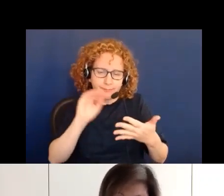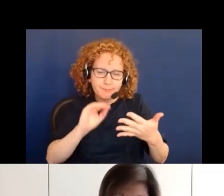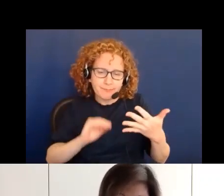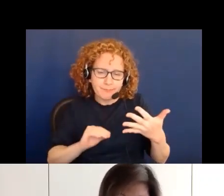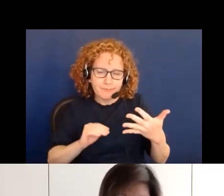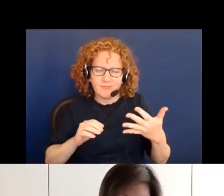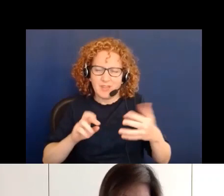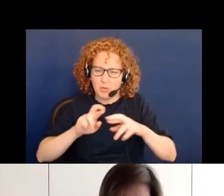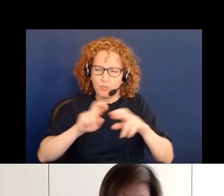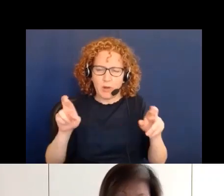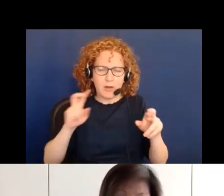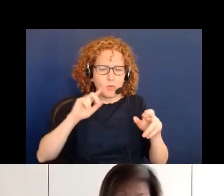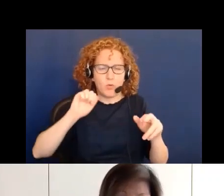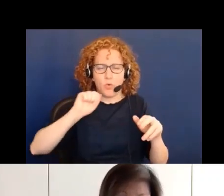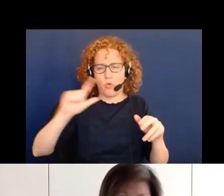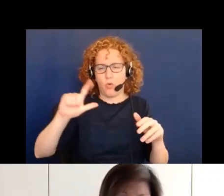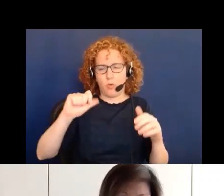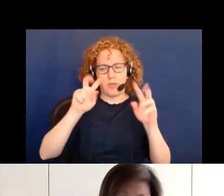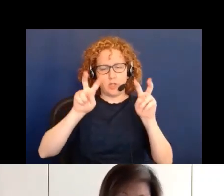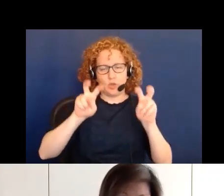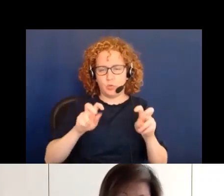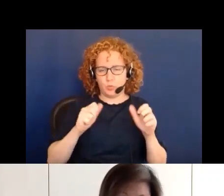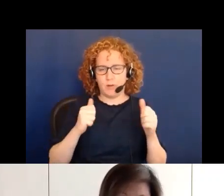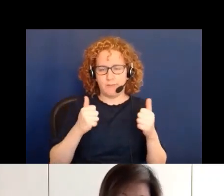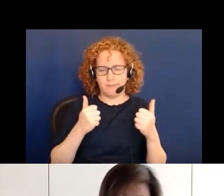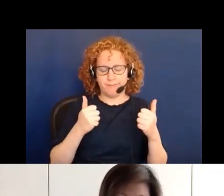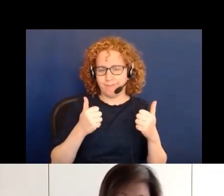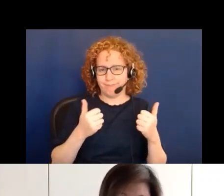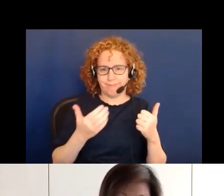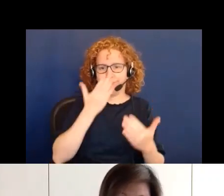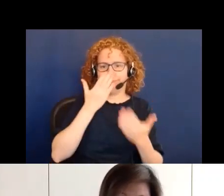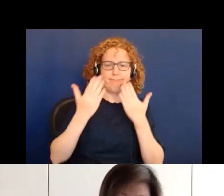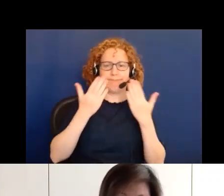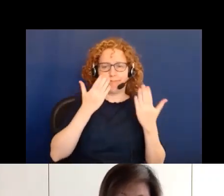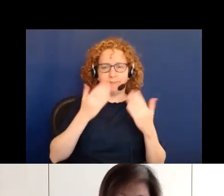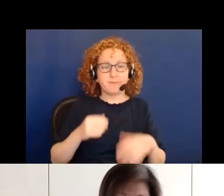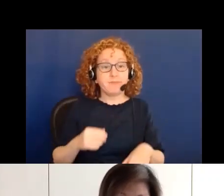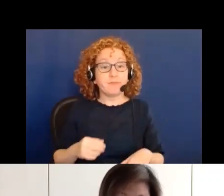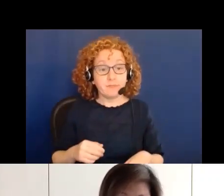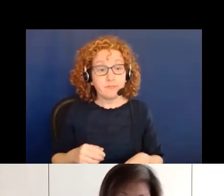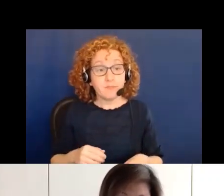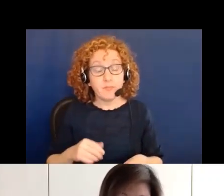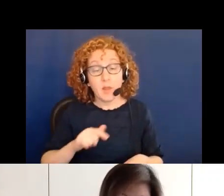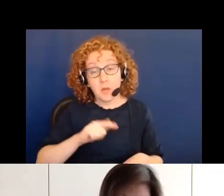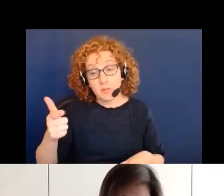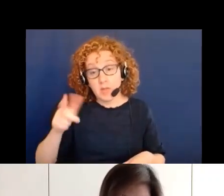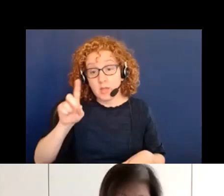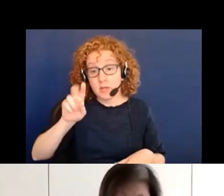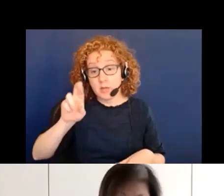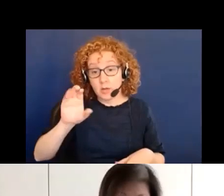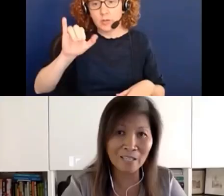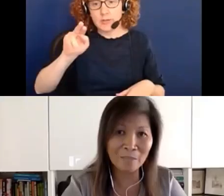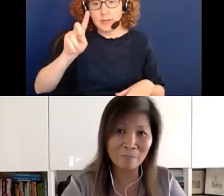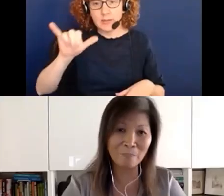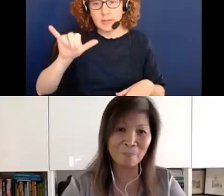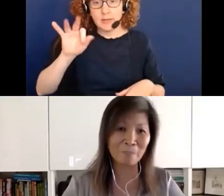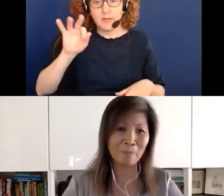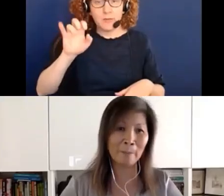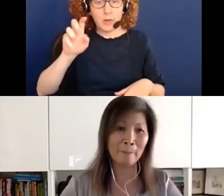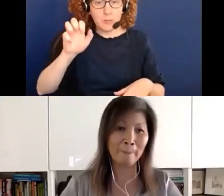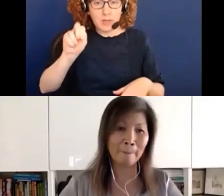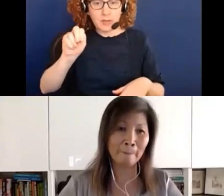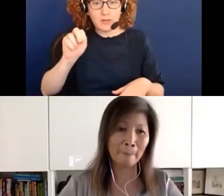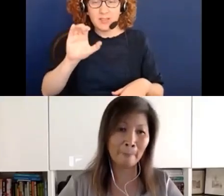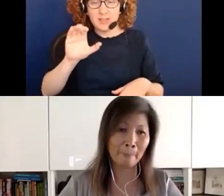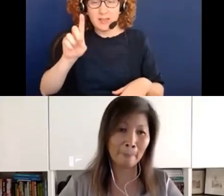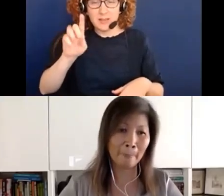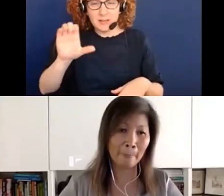facing now. So let me hand it over to Dr. Cindy Friedman from the CDC to lead us off Cindy. Okay